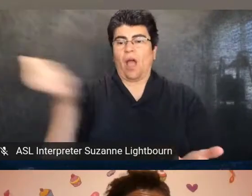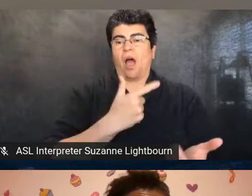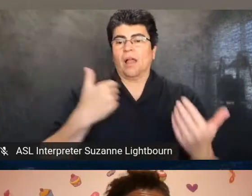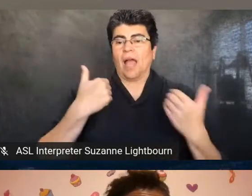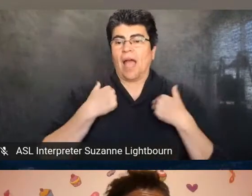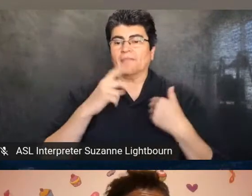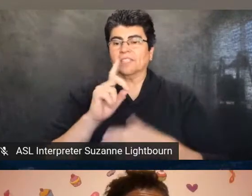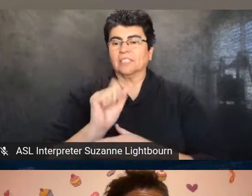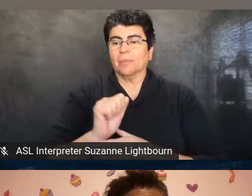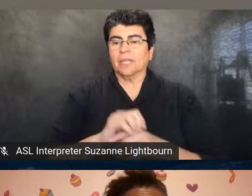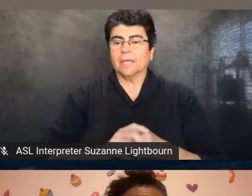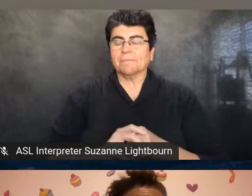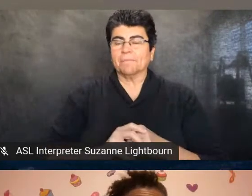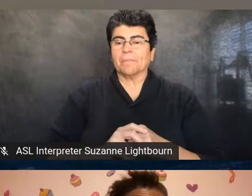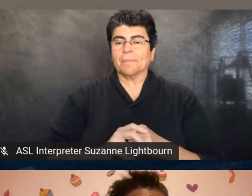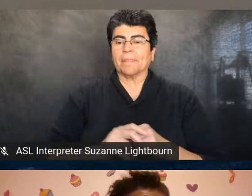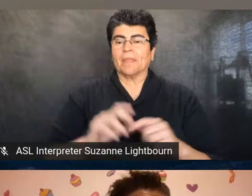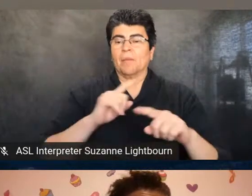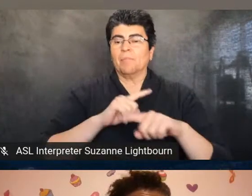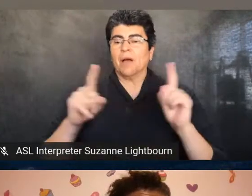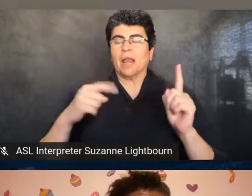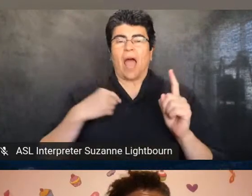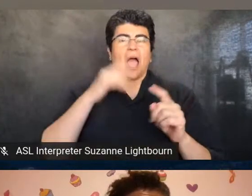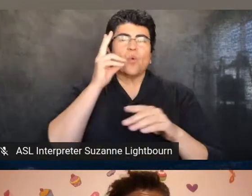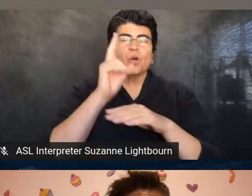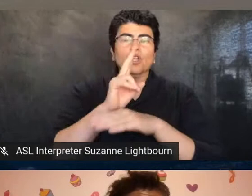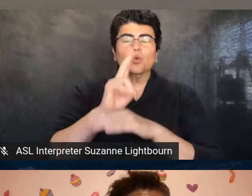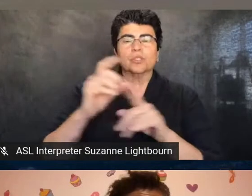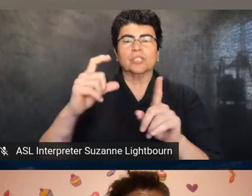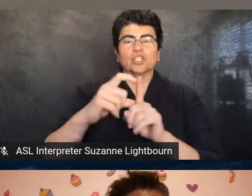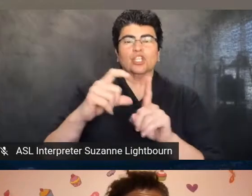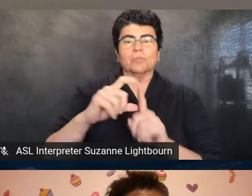but I would use the term differently abled. And recently I was told